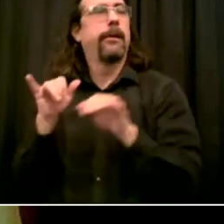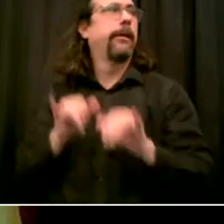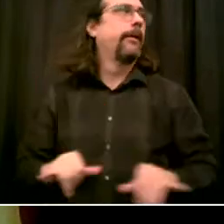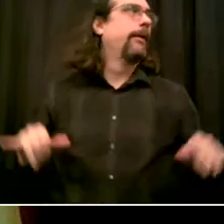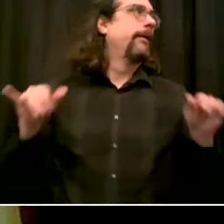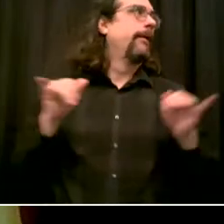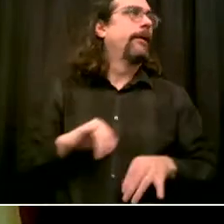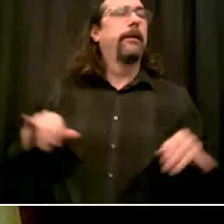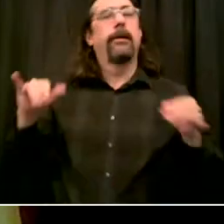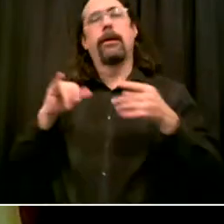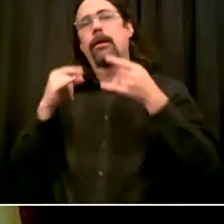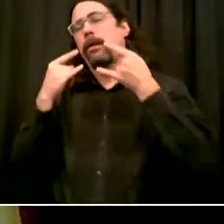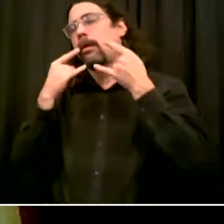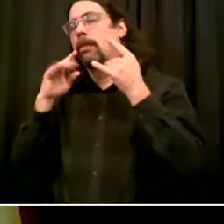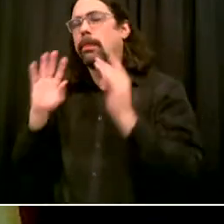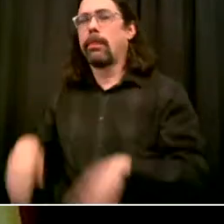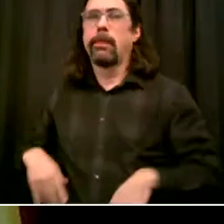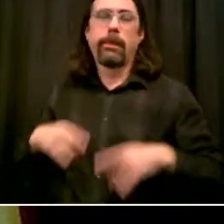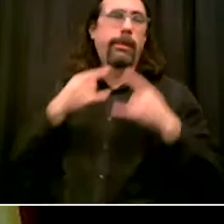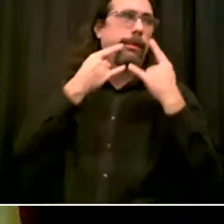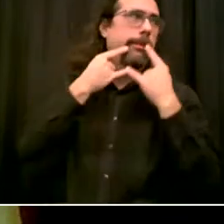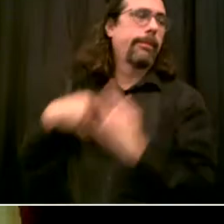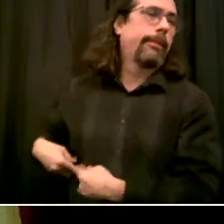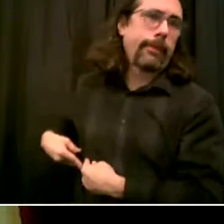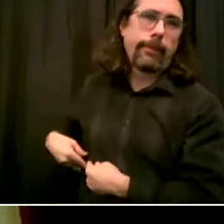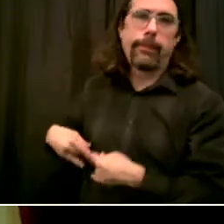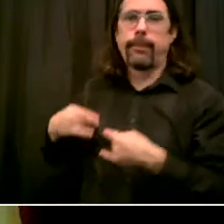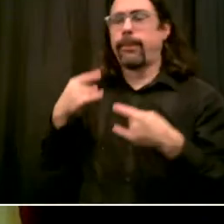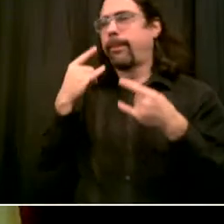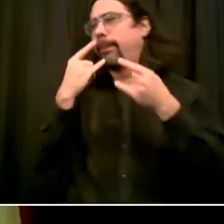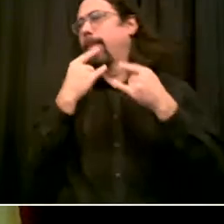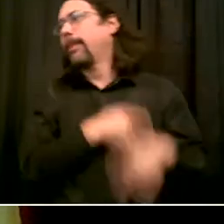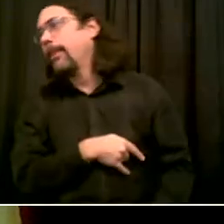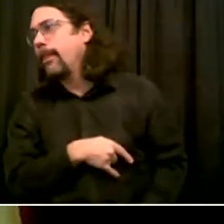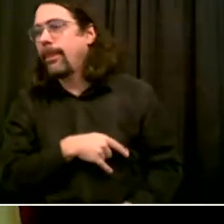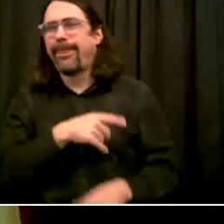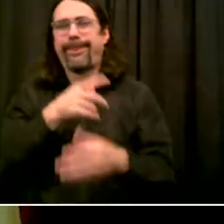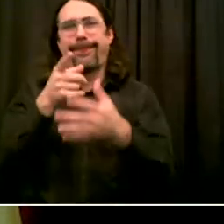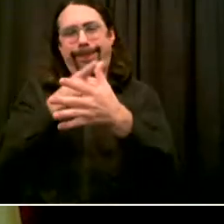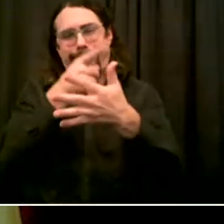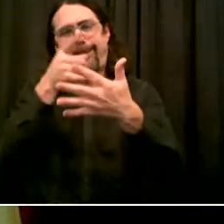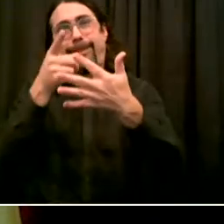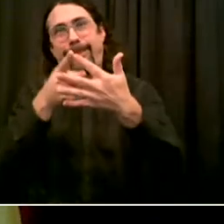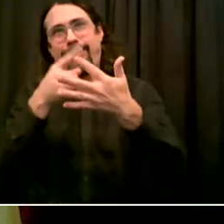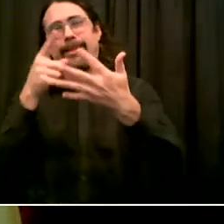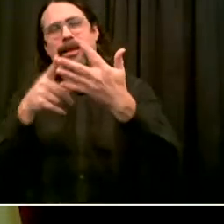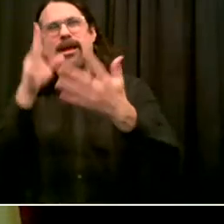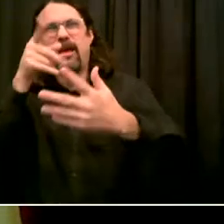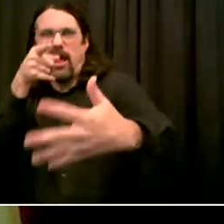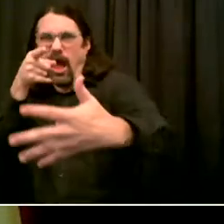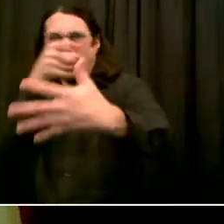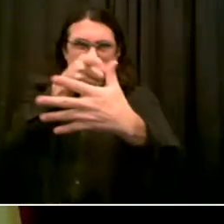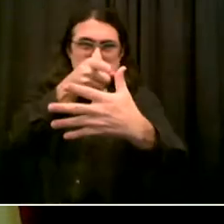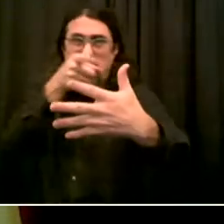DISTANCE. WE HAVE FOUND NO SPECIFIC EXPLANATION THAT WE CAN TARGET